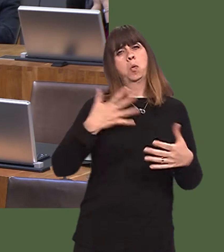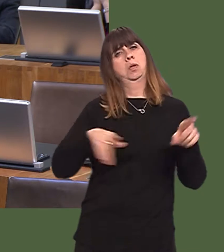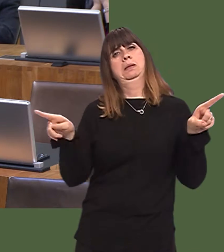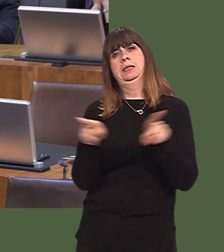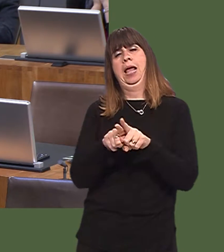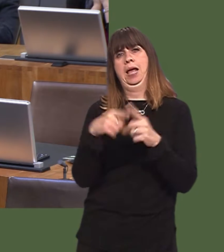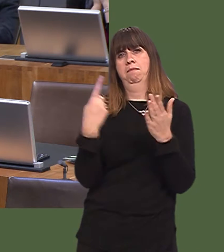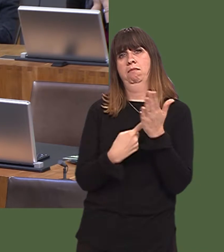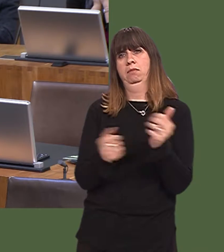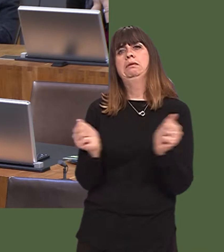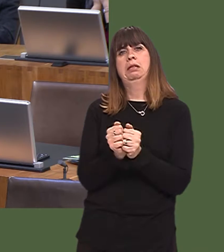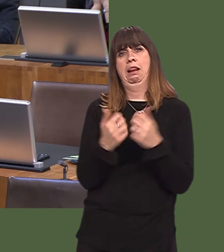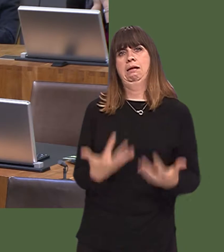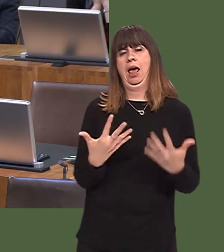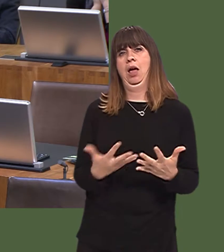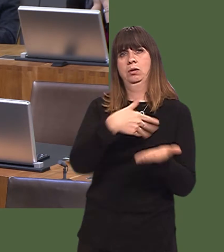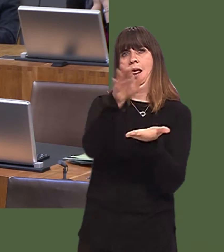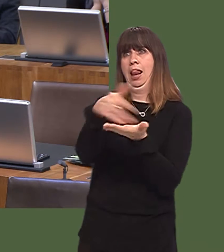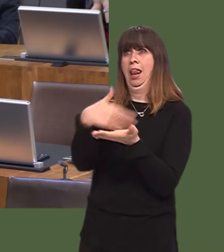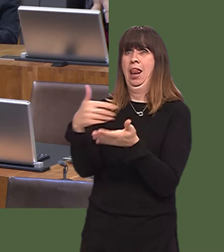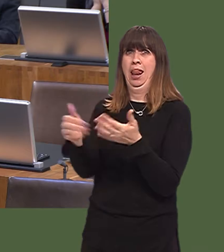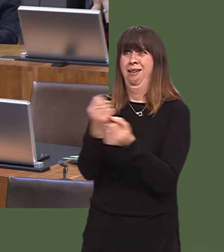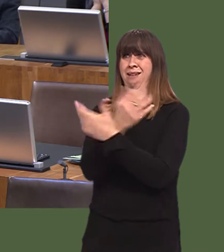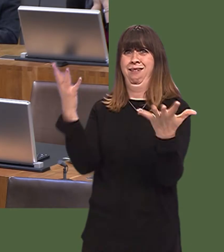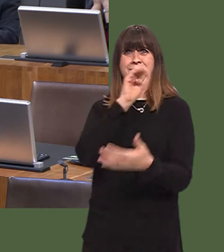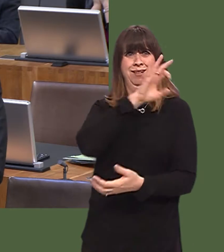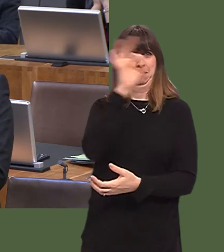terms as they do now to by far their biggest market.